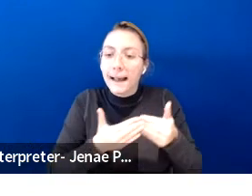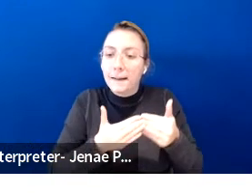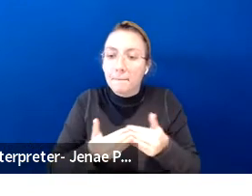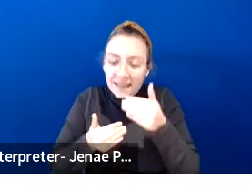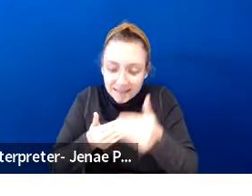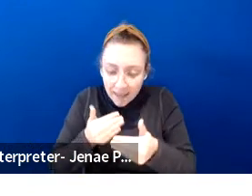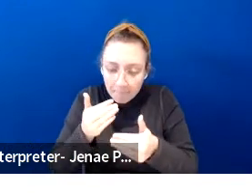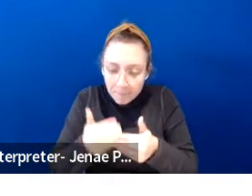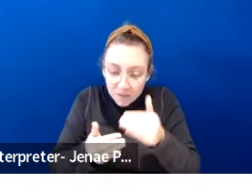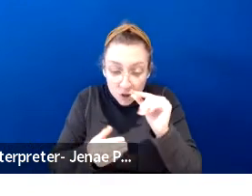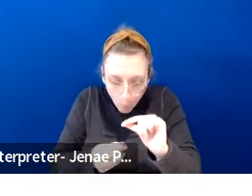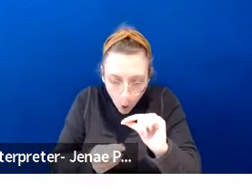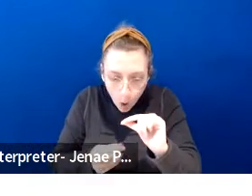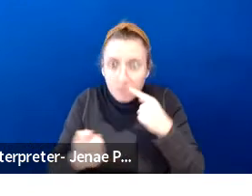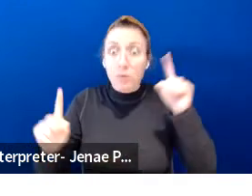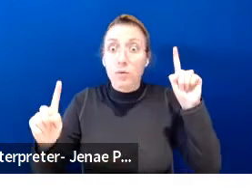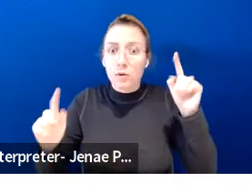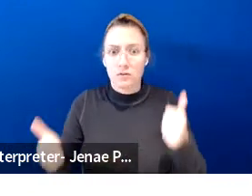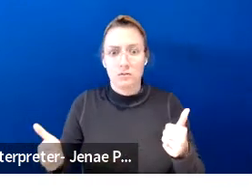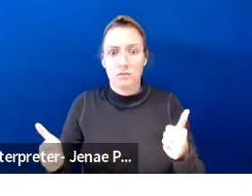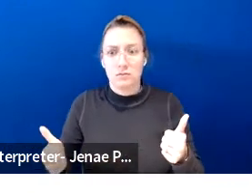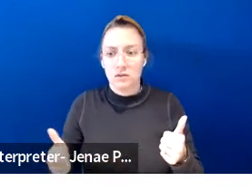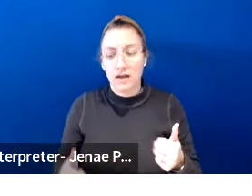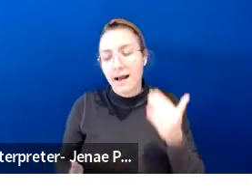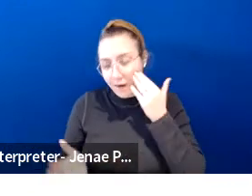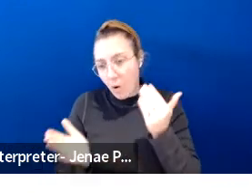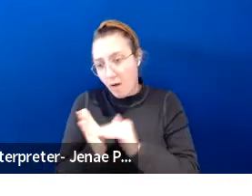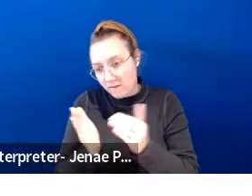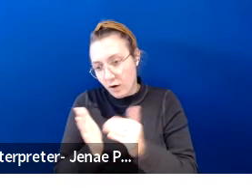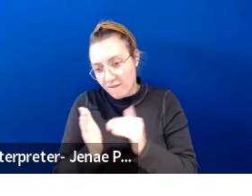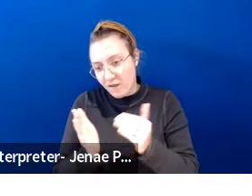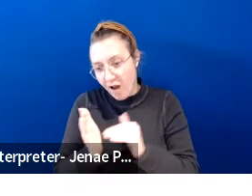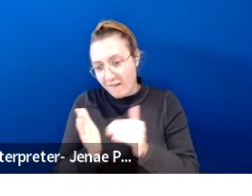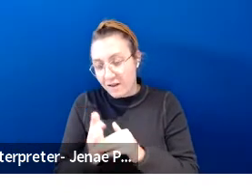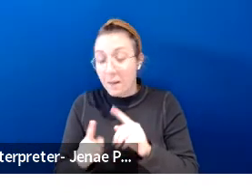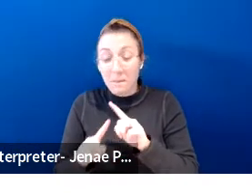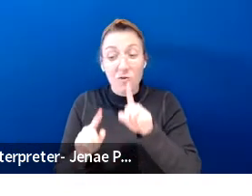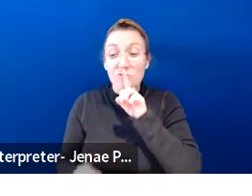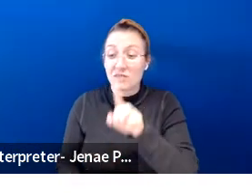And and I know it's like trite because we hear this so often, but fact of matter is, it's really true